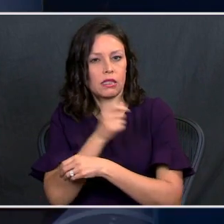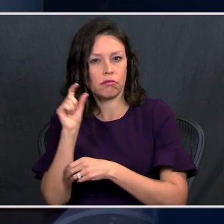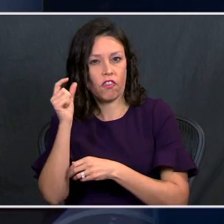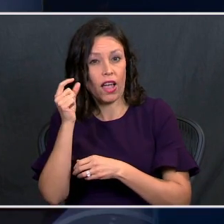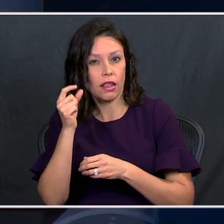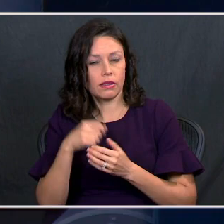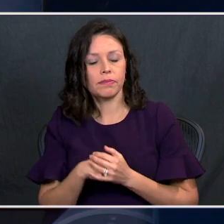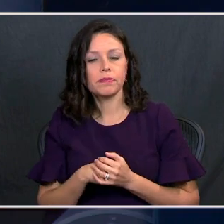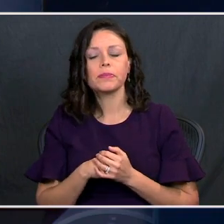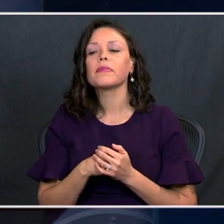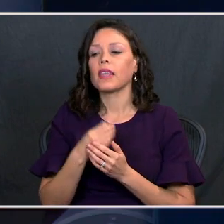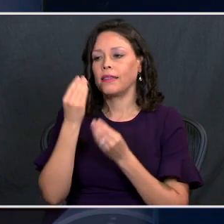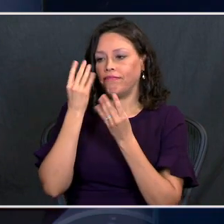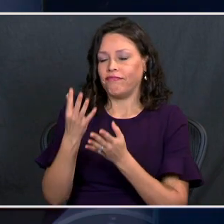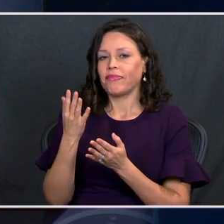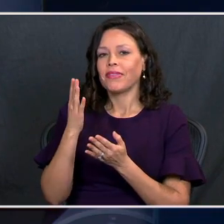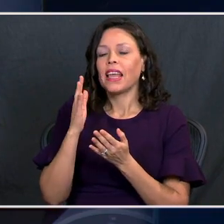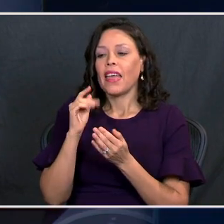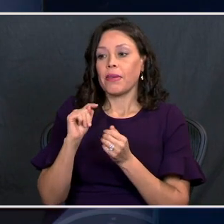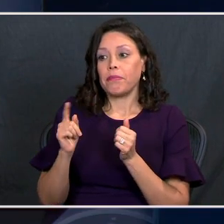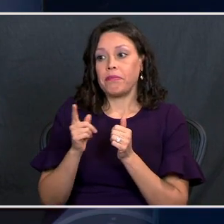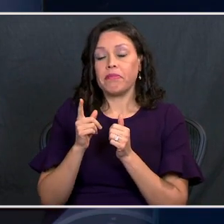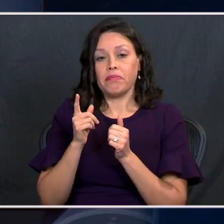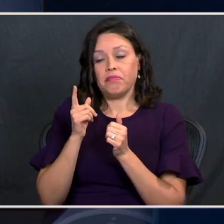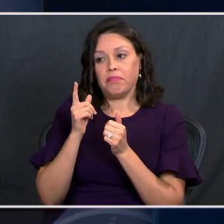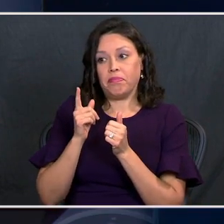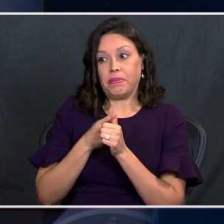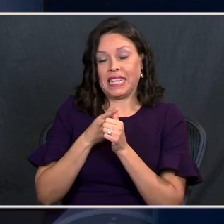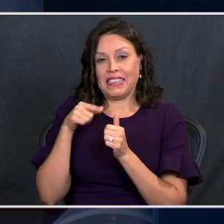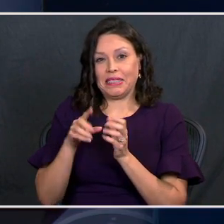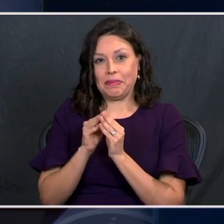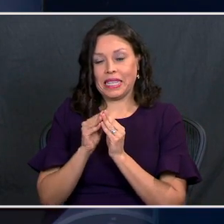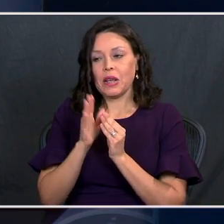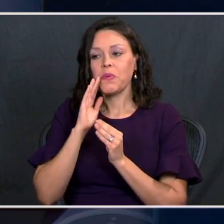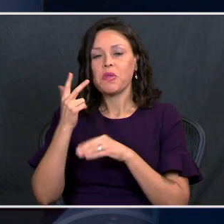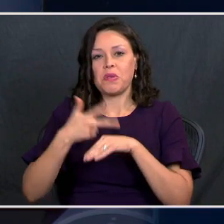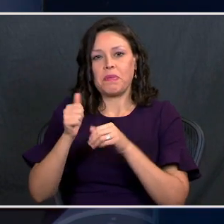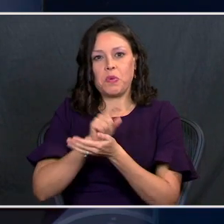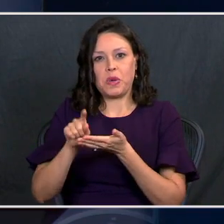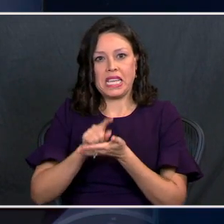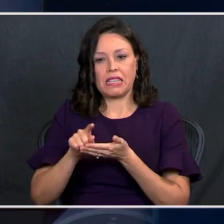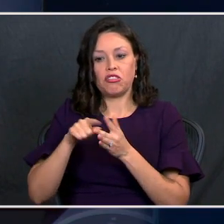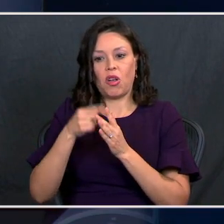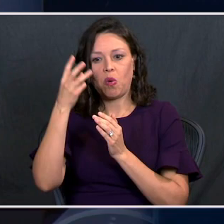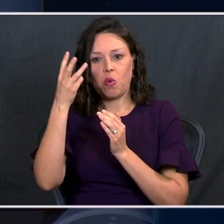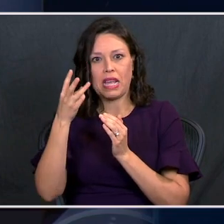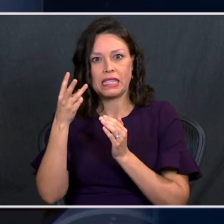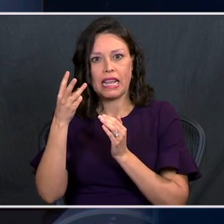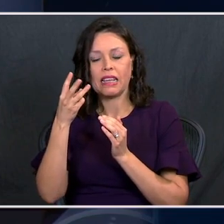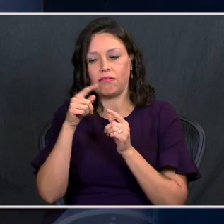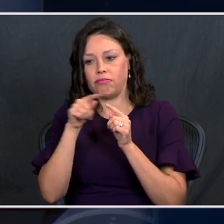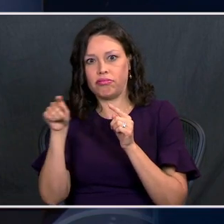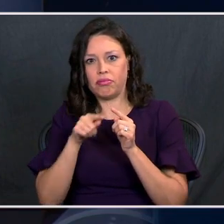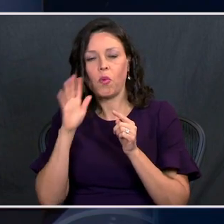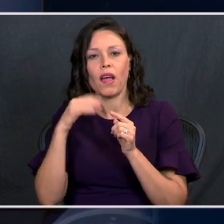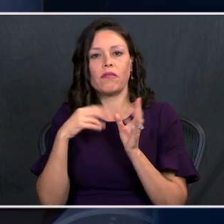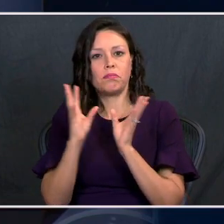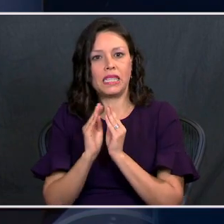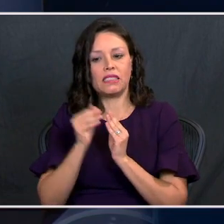we're going to be doing regular briefings -- three times a week. We'll start those on Wednesday. I don't know what assessment they'll have by Wednesday,